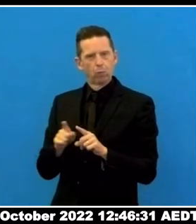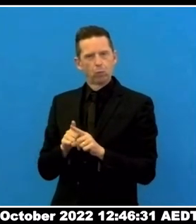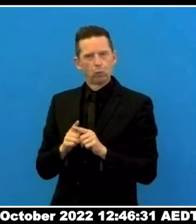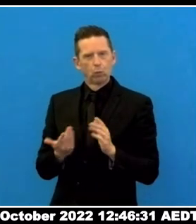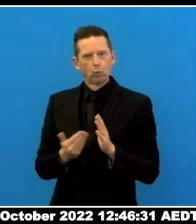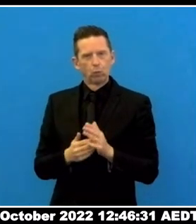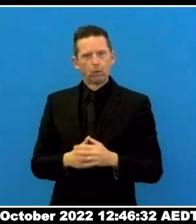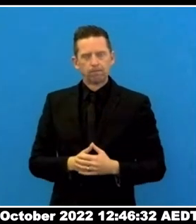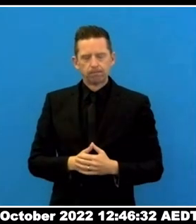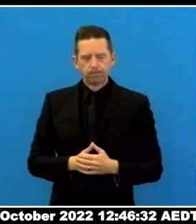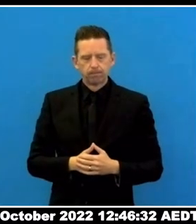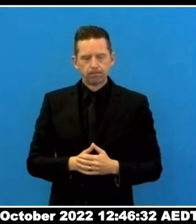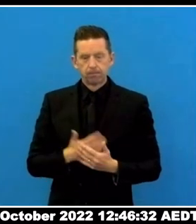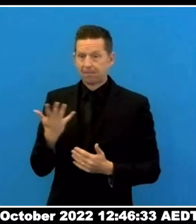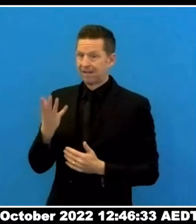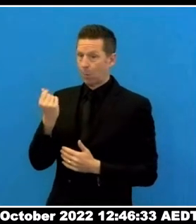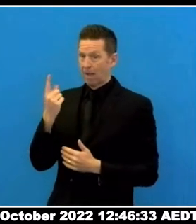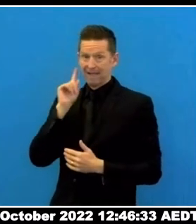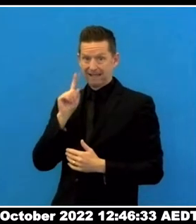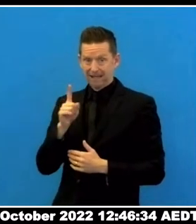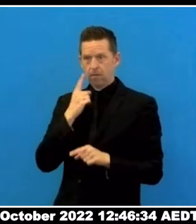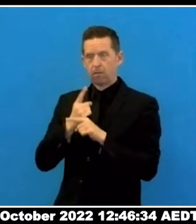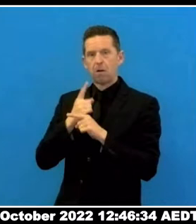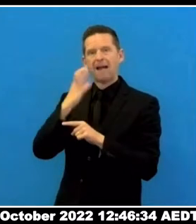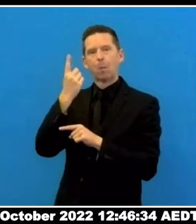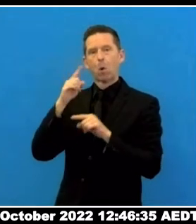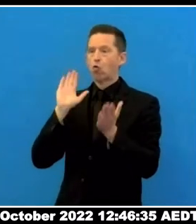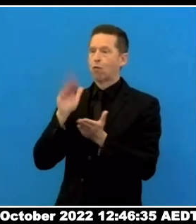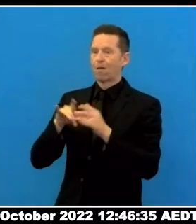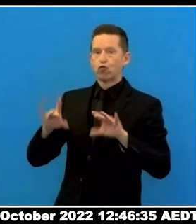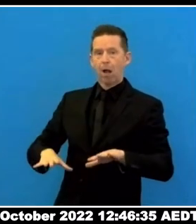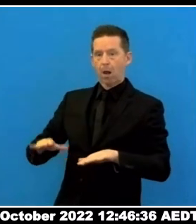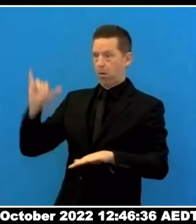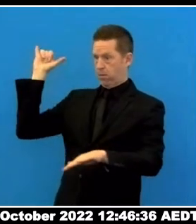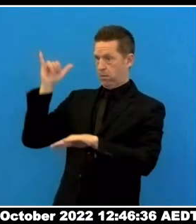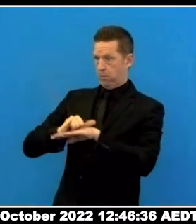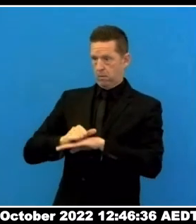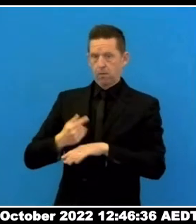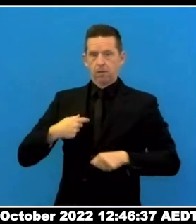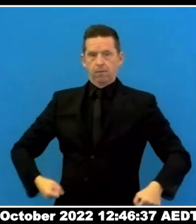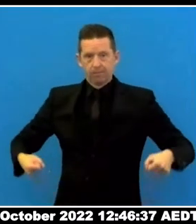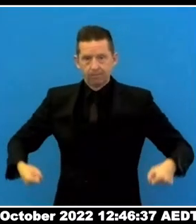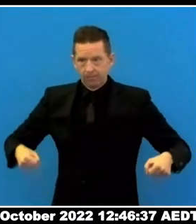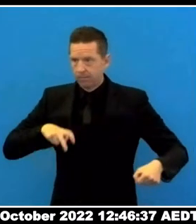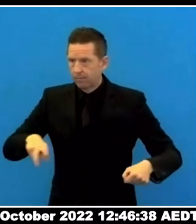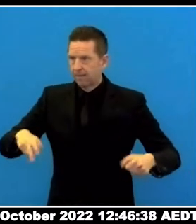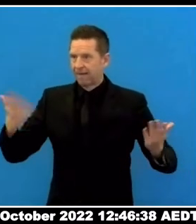that once somebody arrives at the airport in Australia, that's the end of the support for them. That's not quite right, is it?